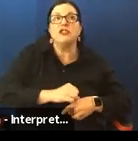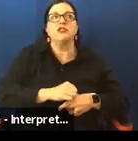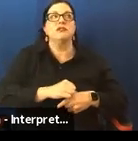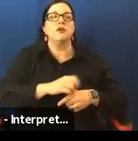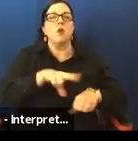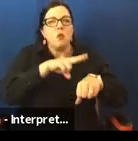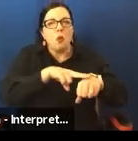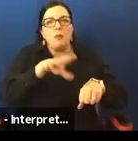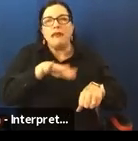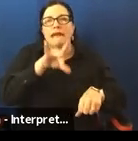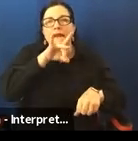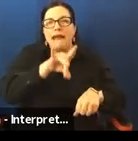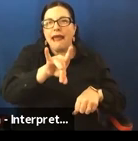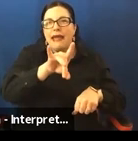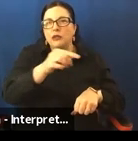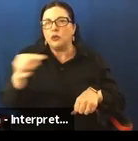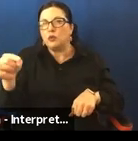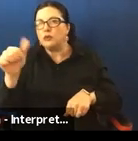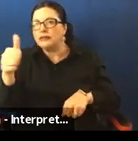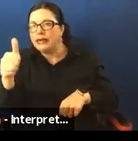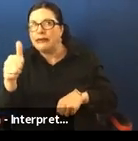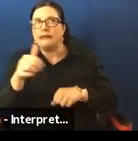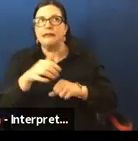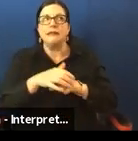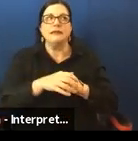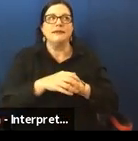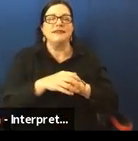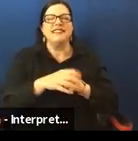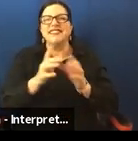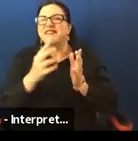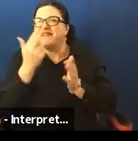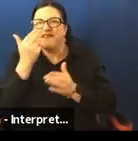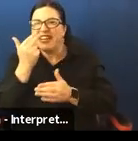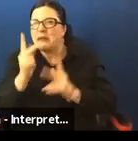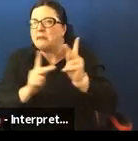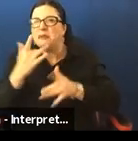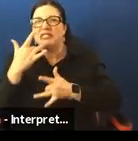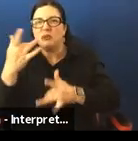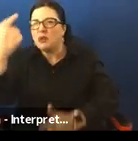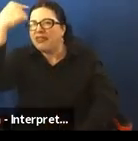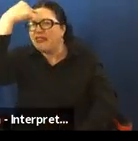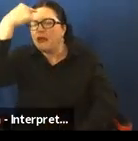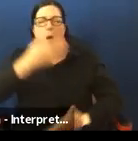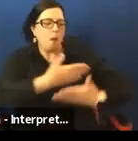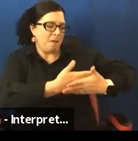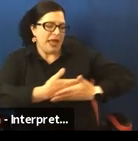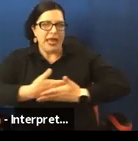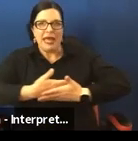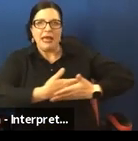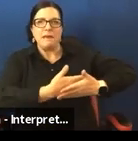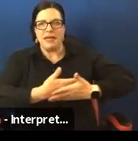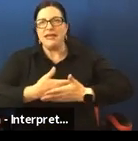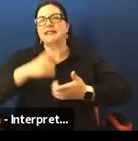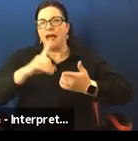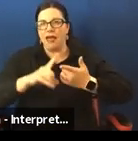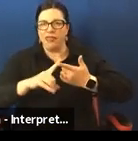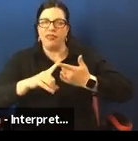Jason Williams: So most people usually think oh it's it's babies that are ending up in foster care, and then they're getting out of foster care or a lot of folks.